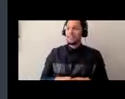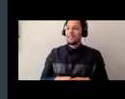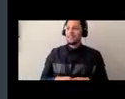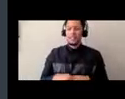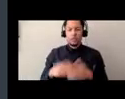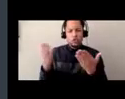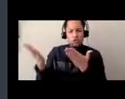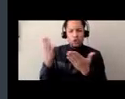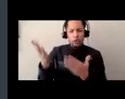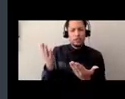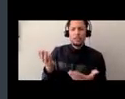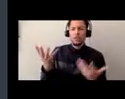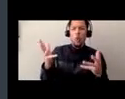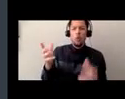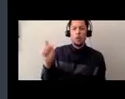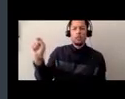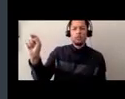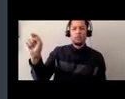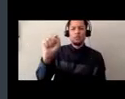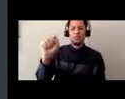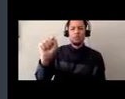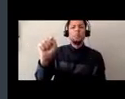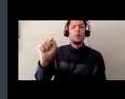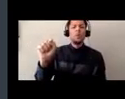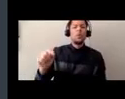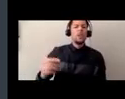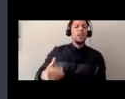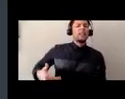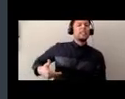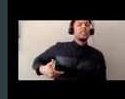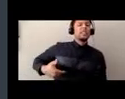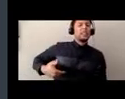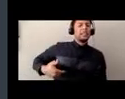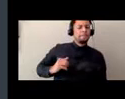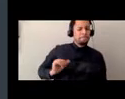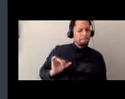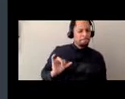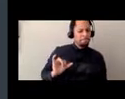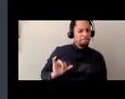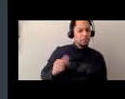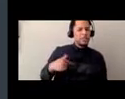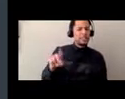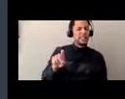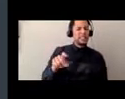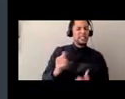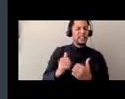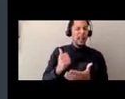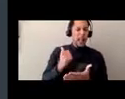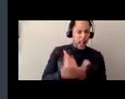But we have a sense of what is needed to make it stronger by working together